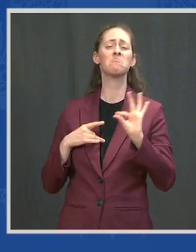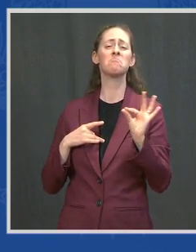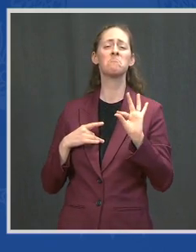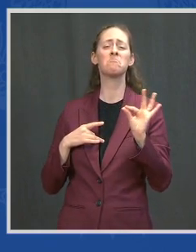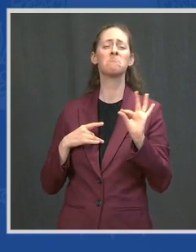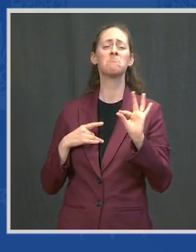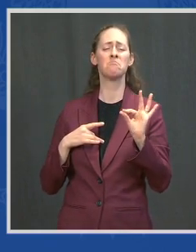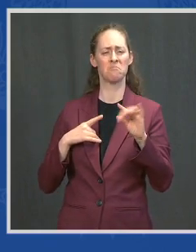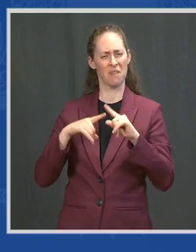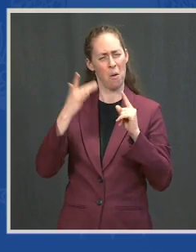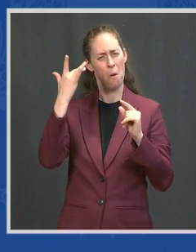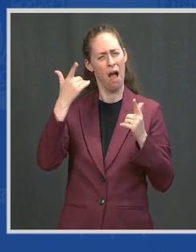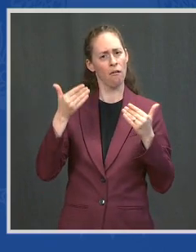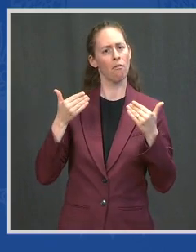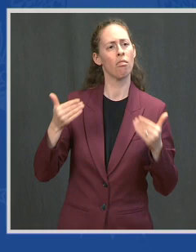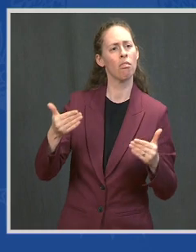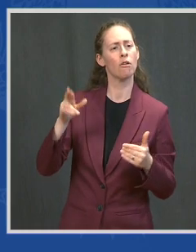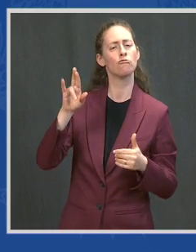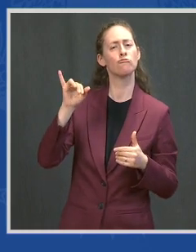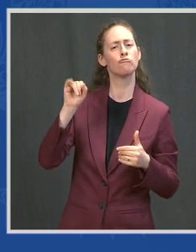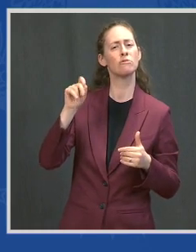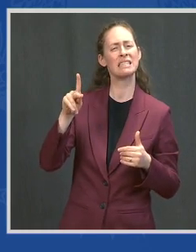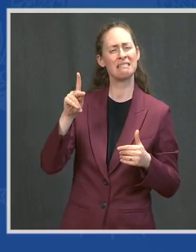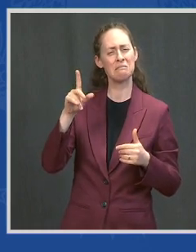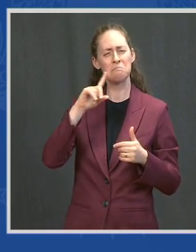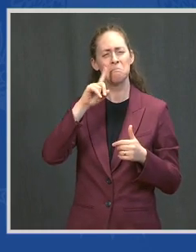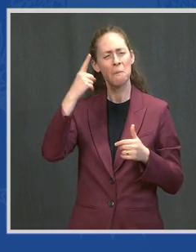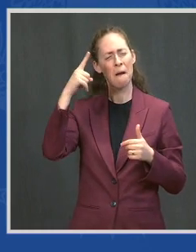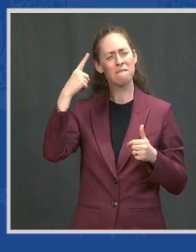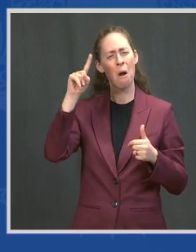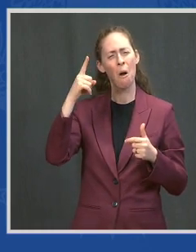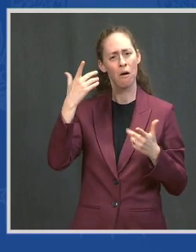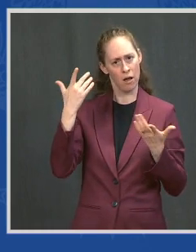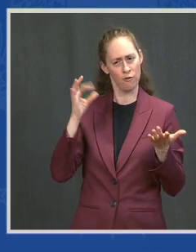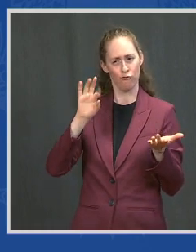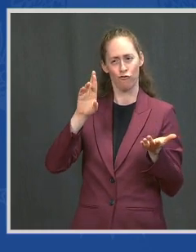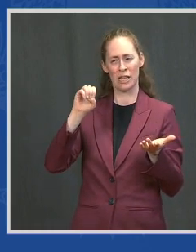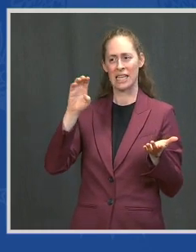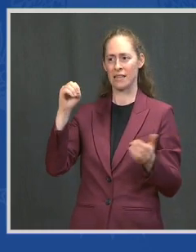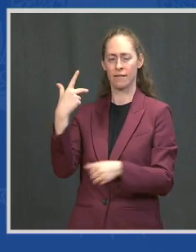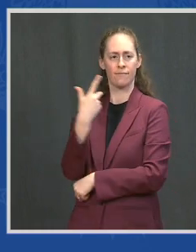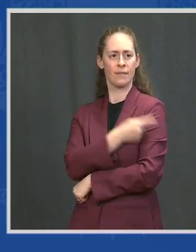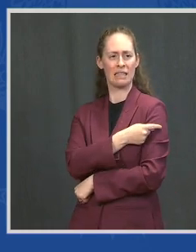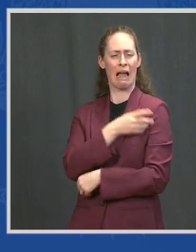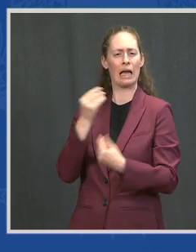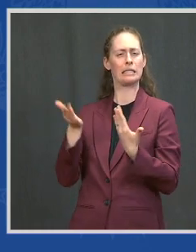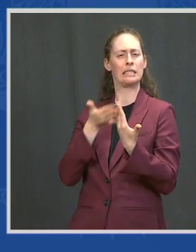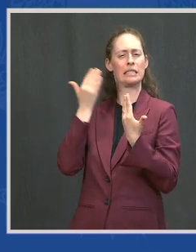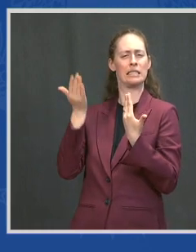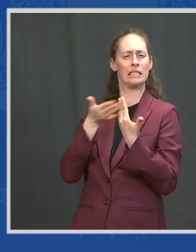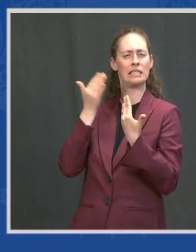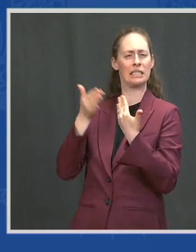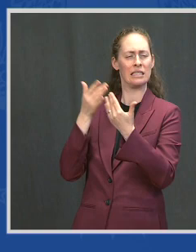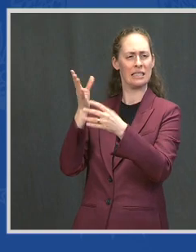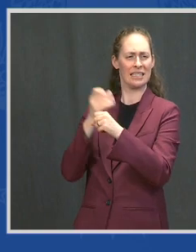free and convenient way to prevent it? Additionally, we know that some people may need more information